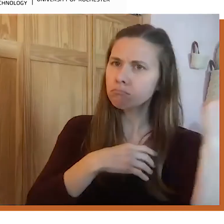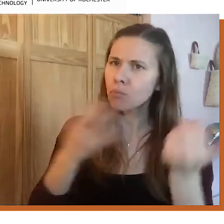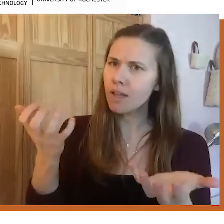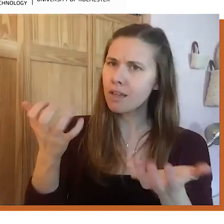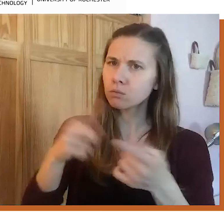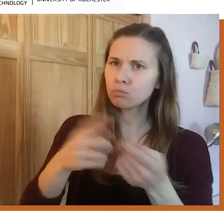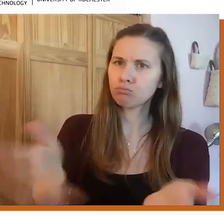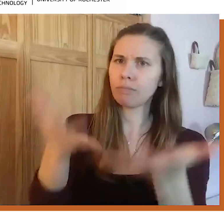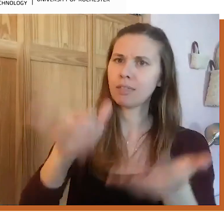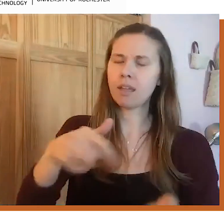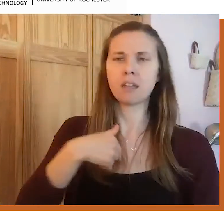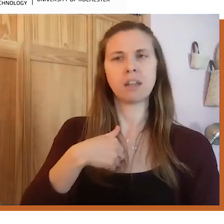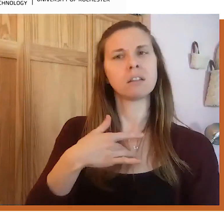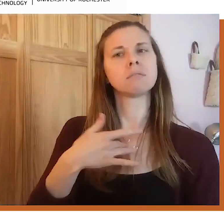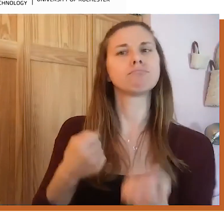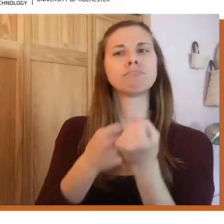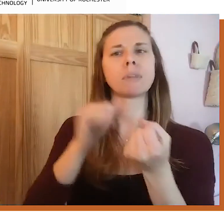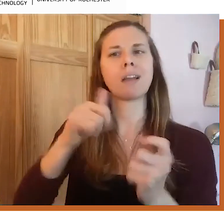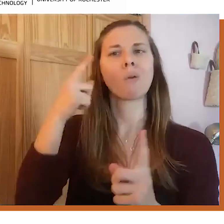if they want to...